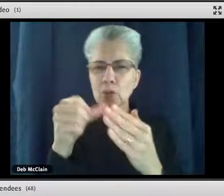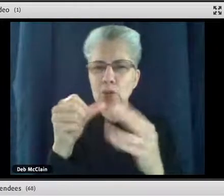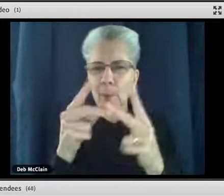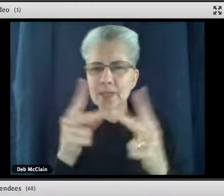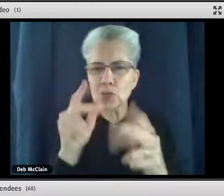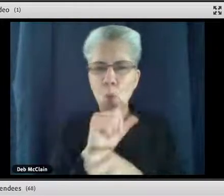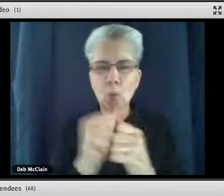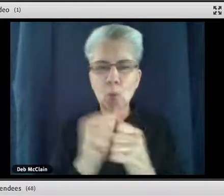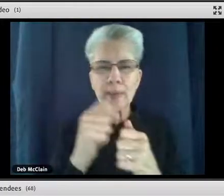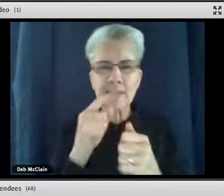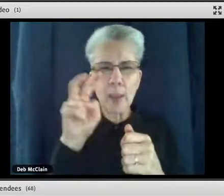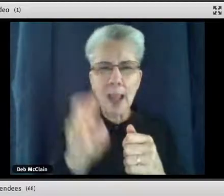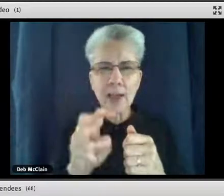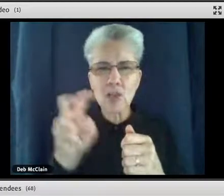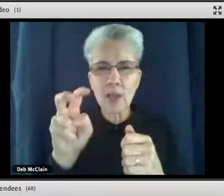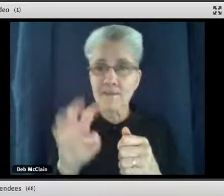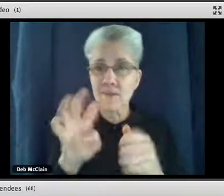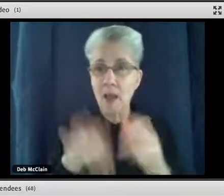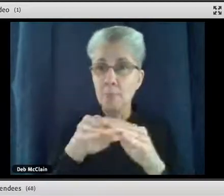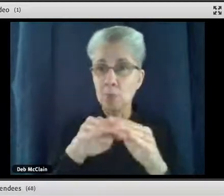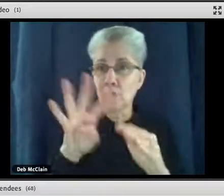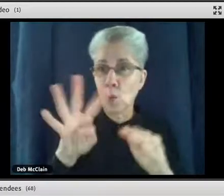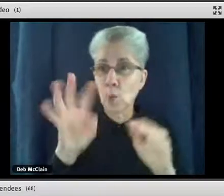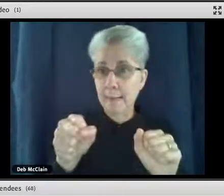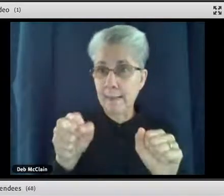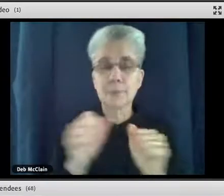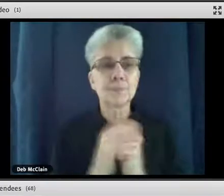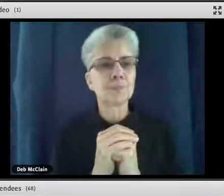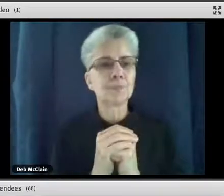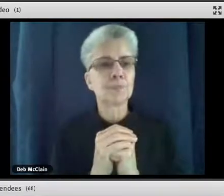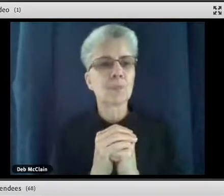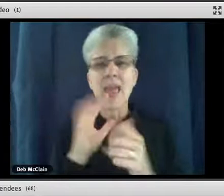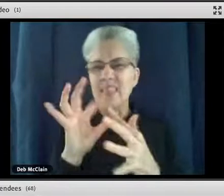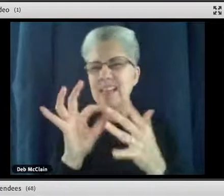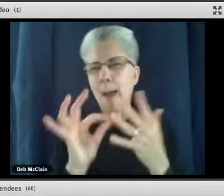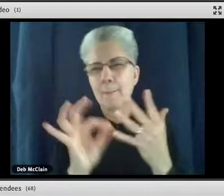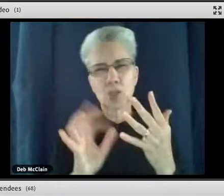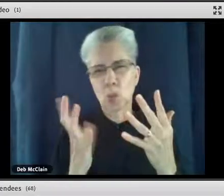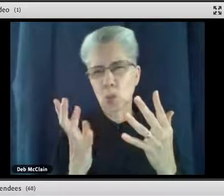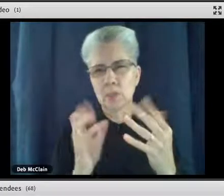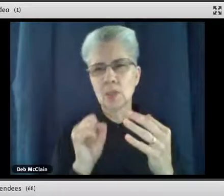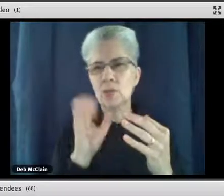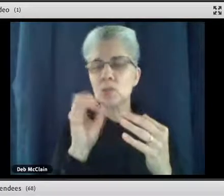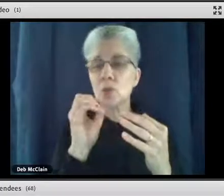and we have several character positions to work with here because we can actually have up to four, up to four.